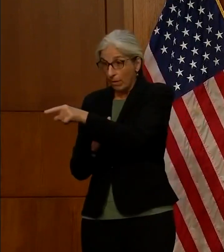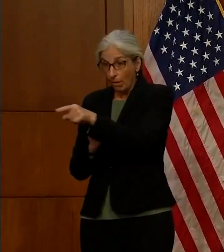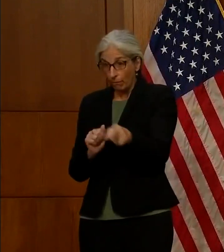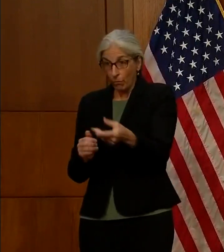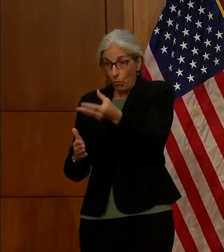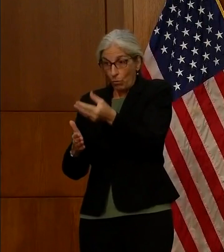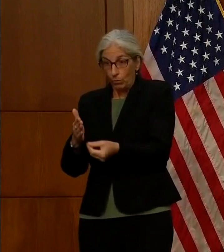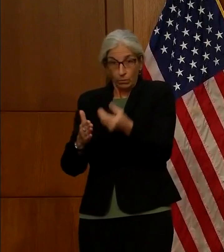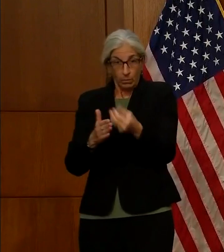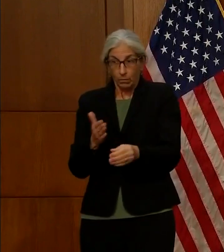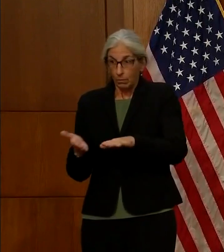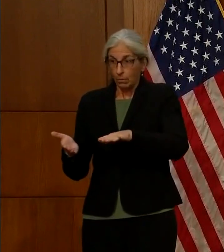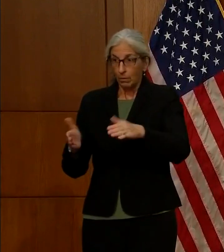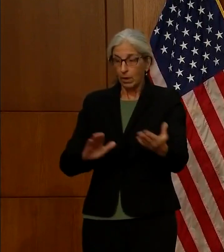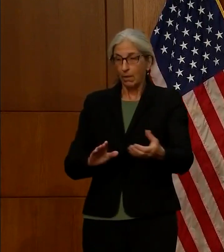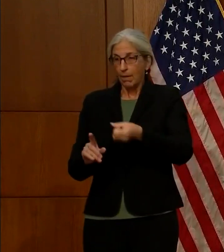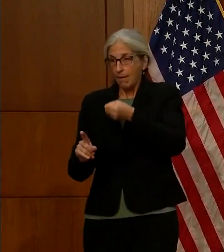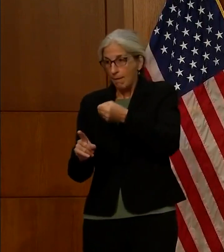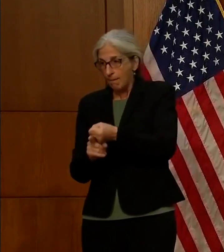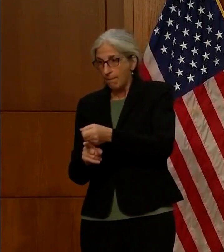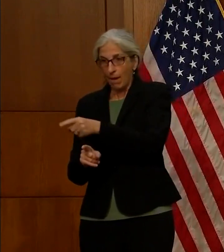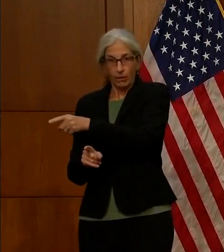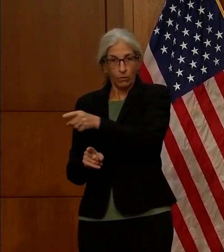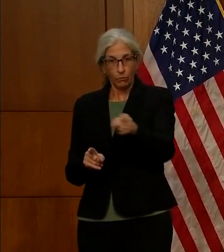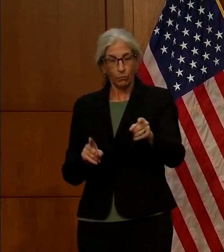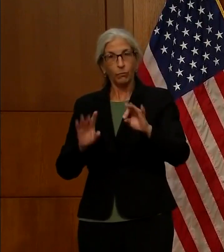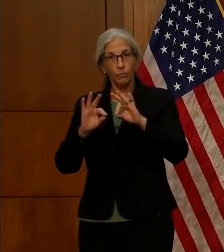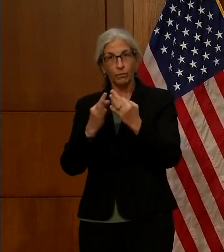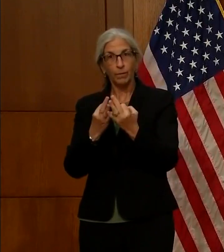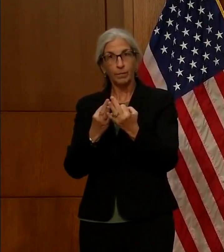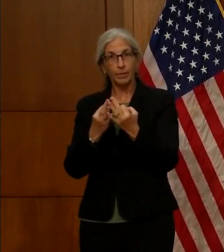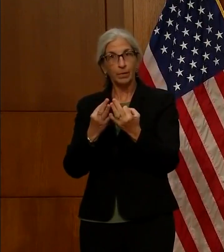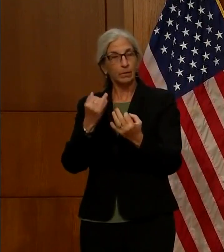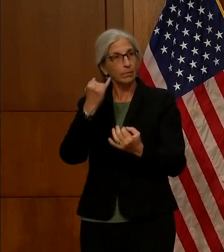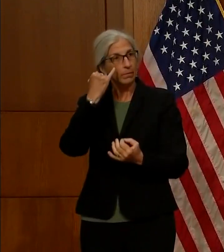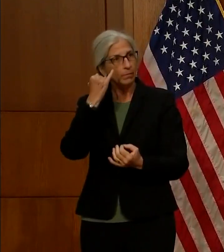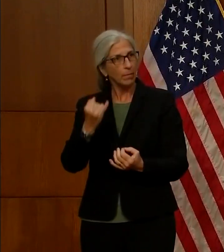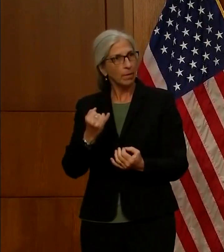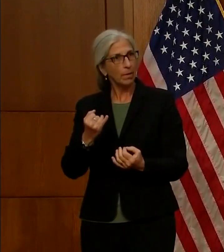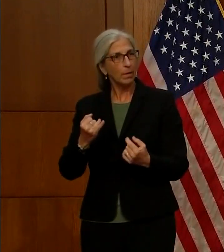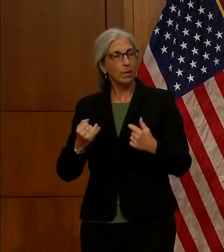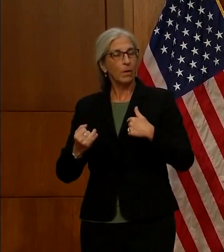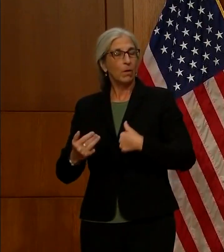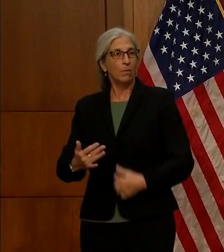EVERY ONE OF THOSE DEATHS HAS